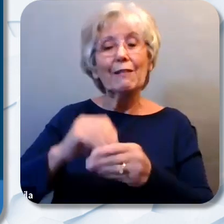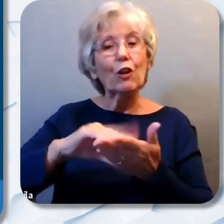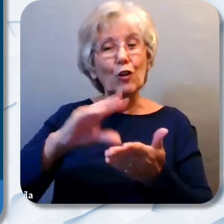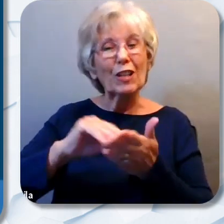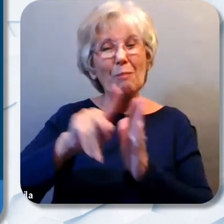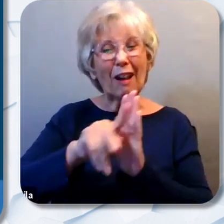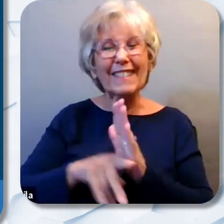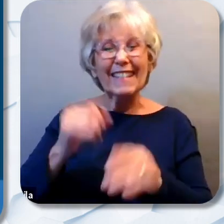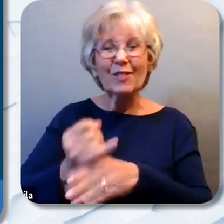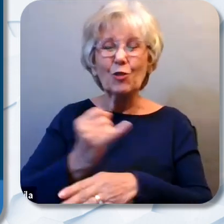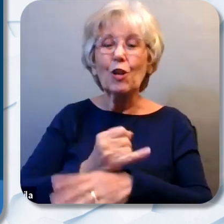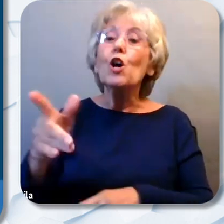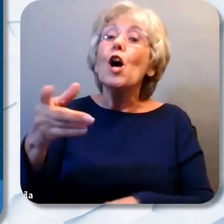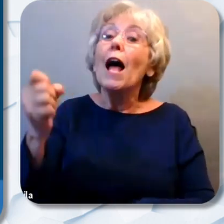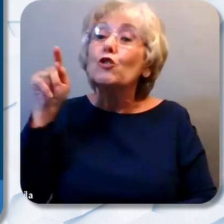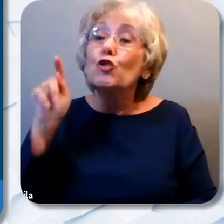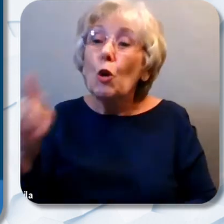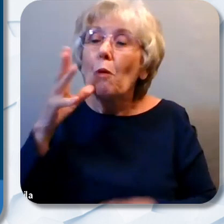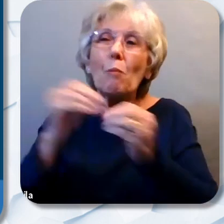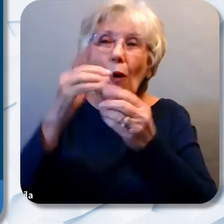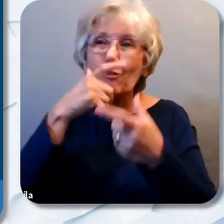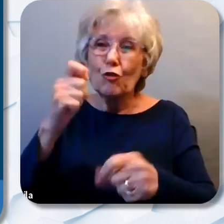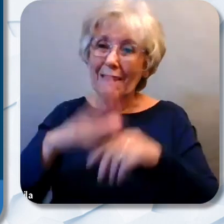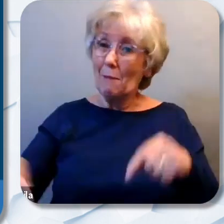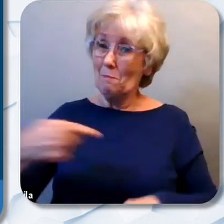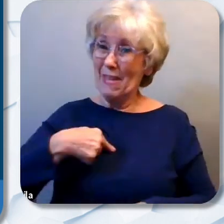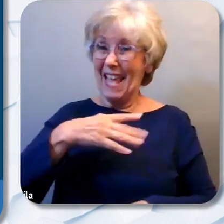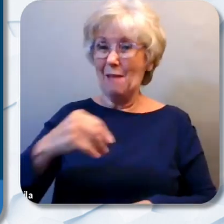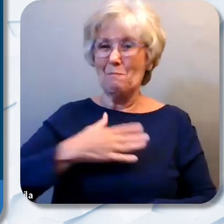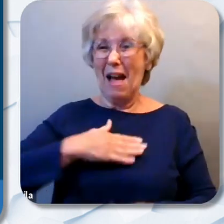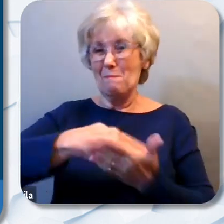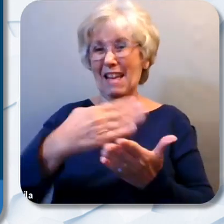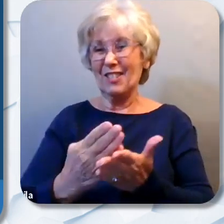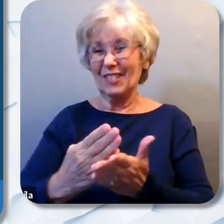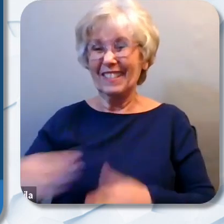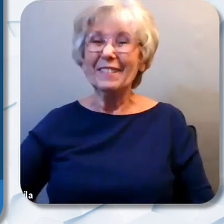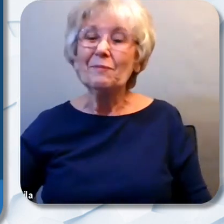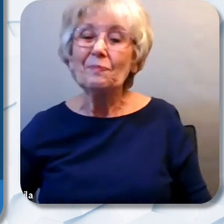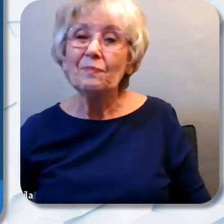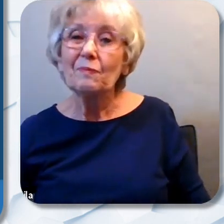than me and my budget slides take it away Hannah. Hanna Melnick: Thank you, Sarah and and I don't